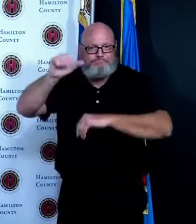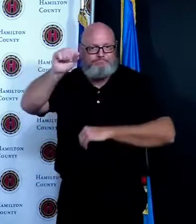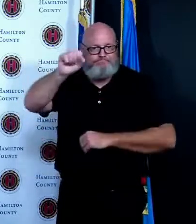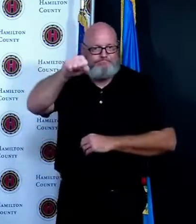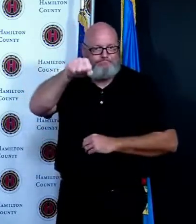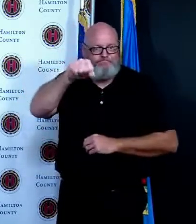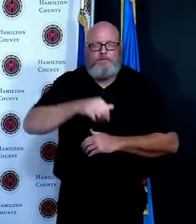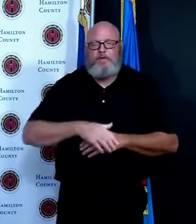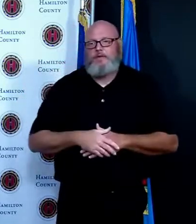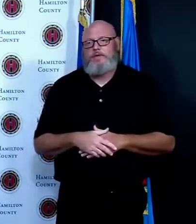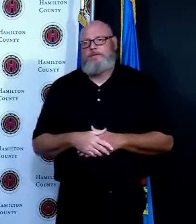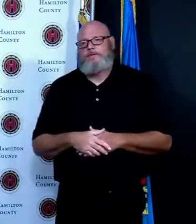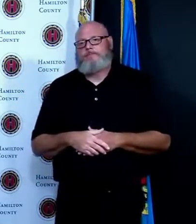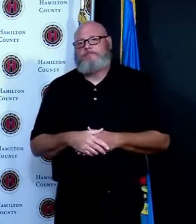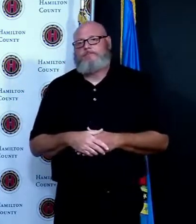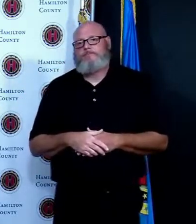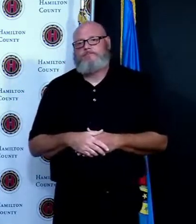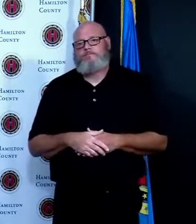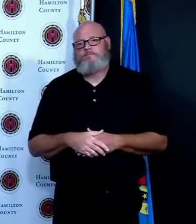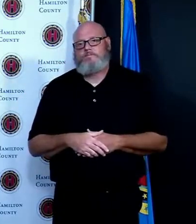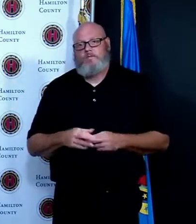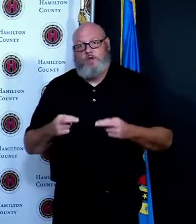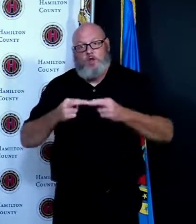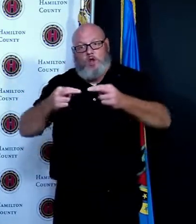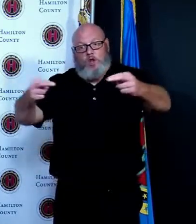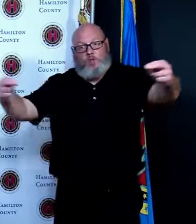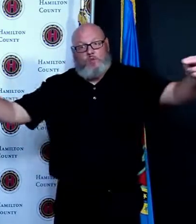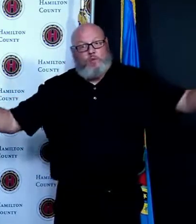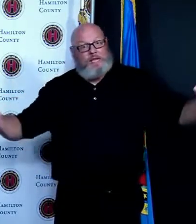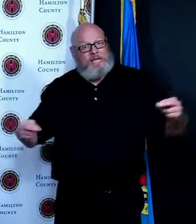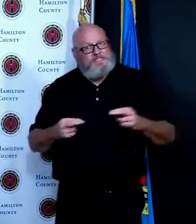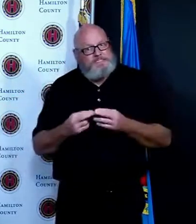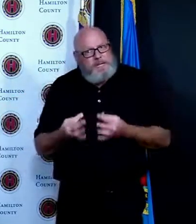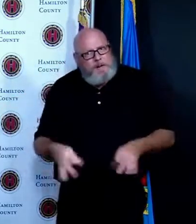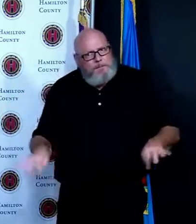is very important to do because our hospitals are a regional asset people come from all